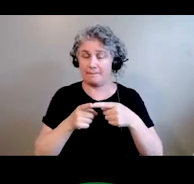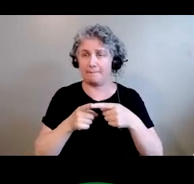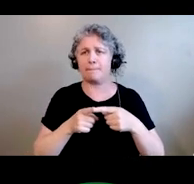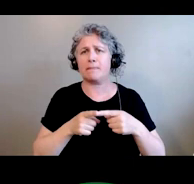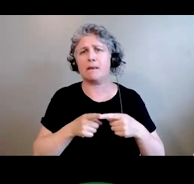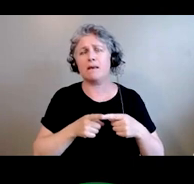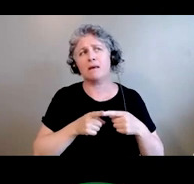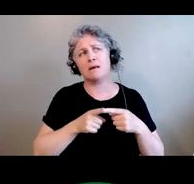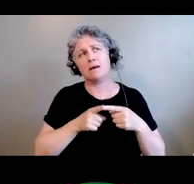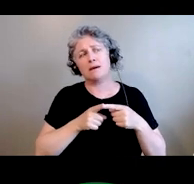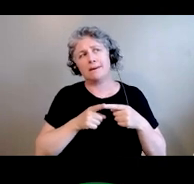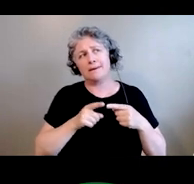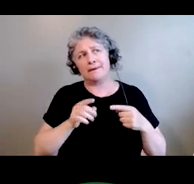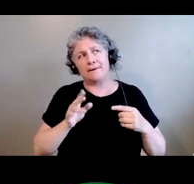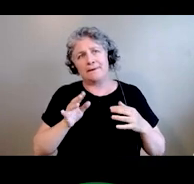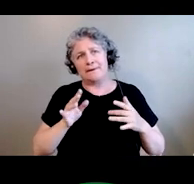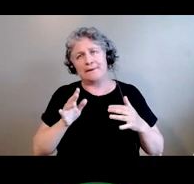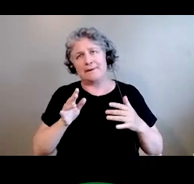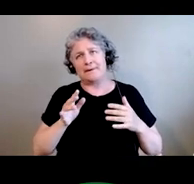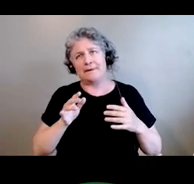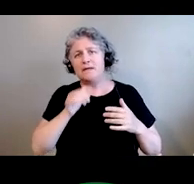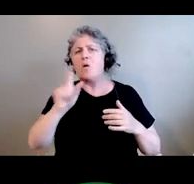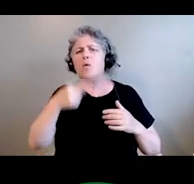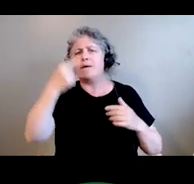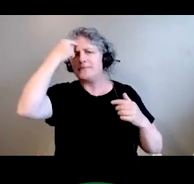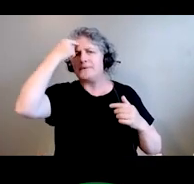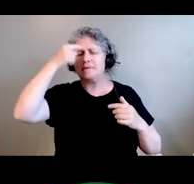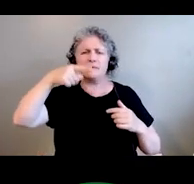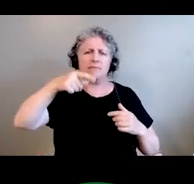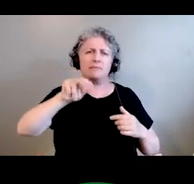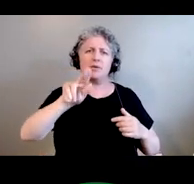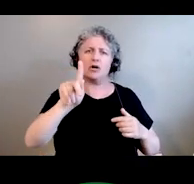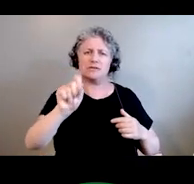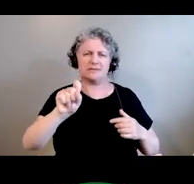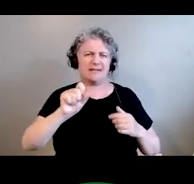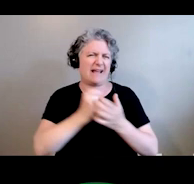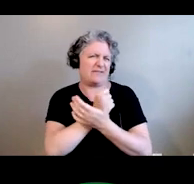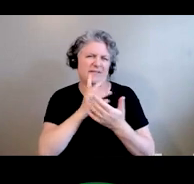And especially when you're in rural communities where actually even in urban communities where,